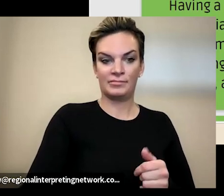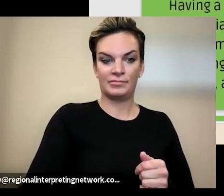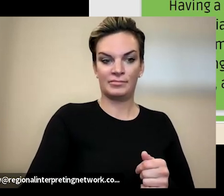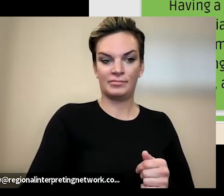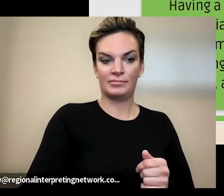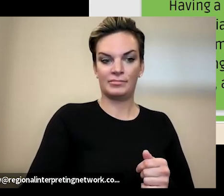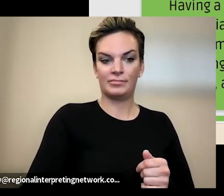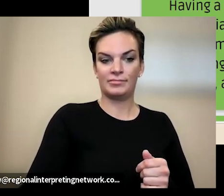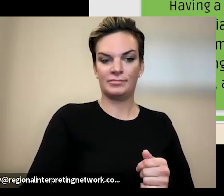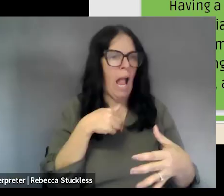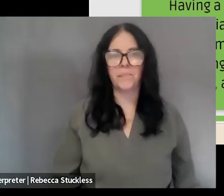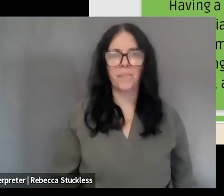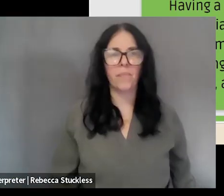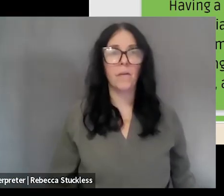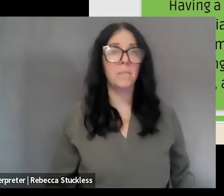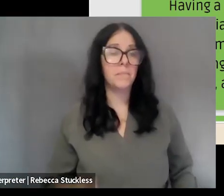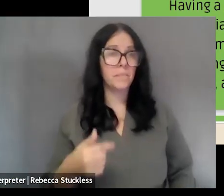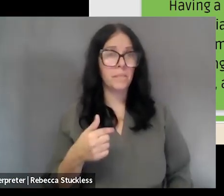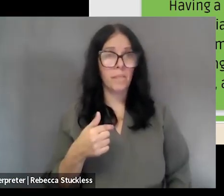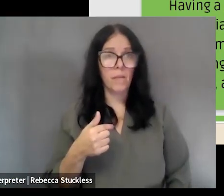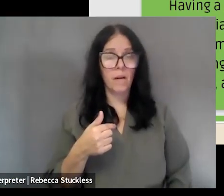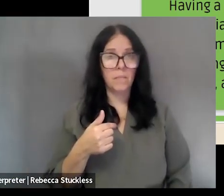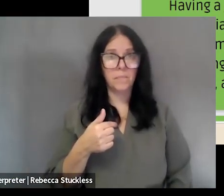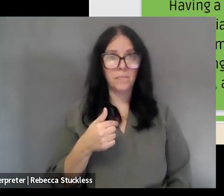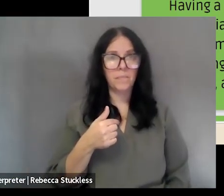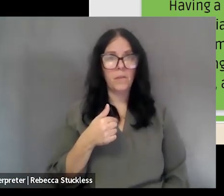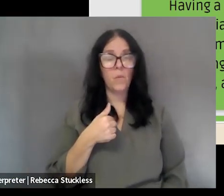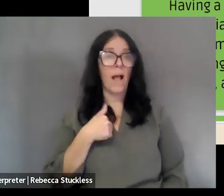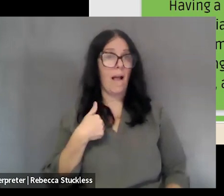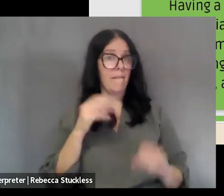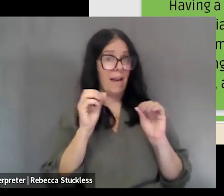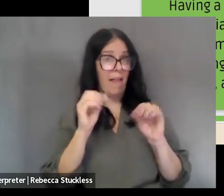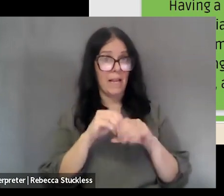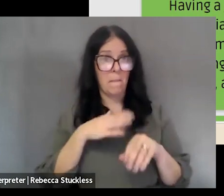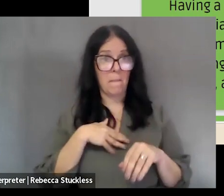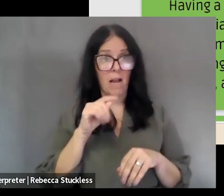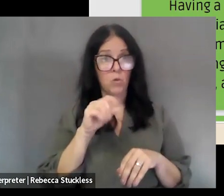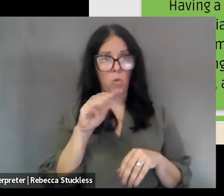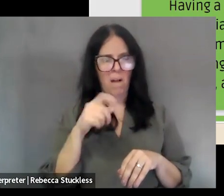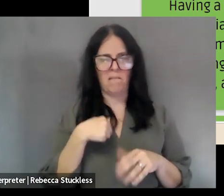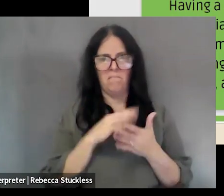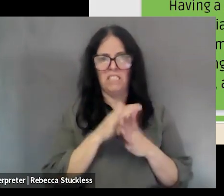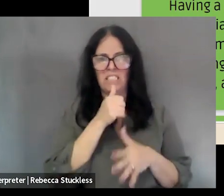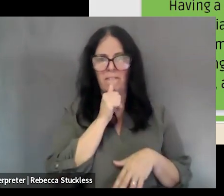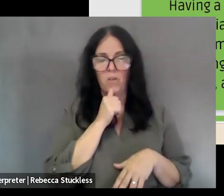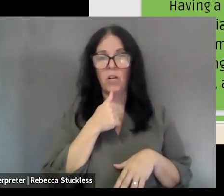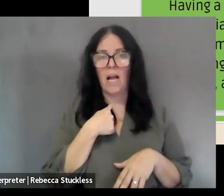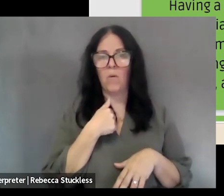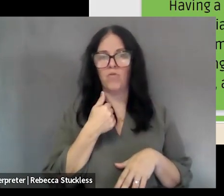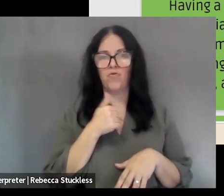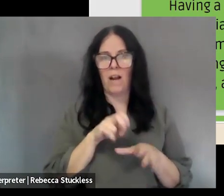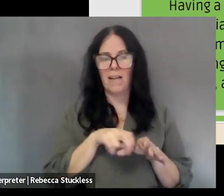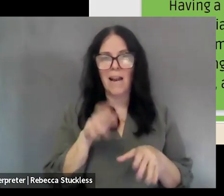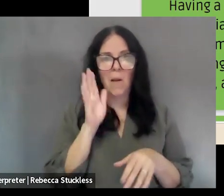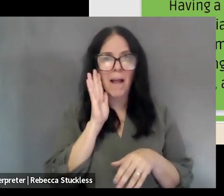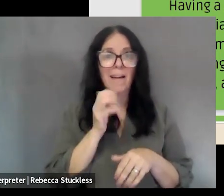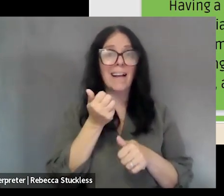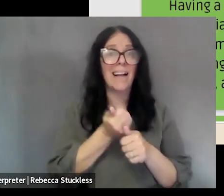toolbox, I was suffering, I was unable to get out of bed, doing each of my jobs was a hardship,